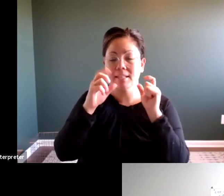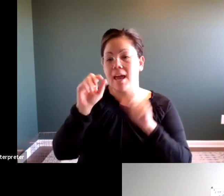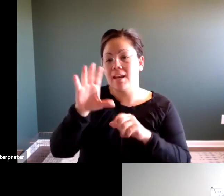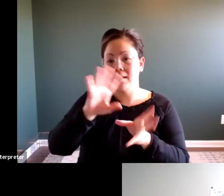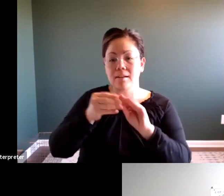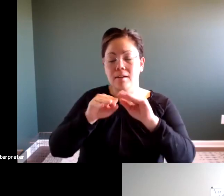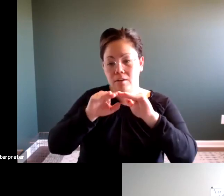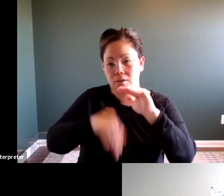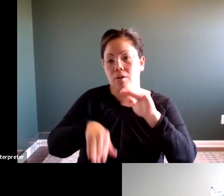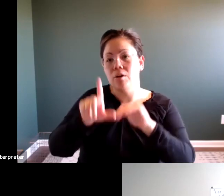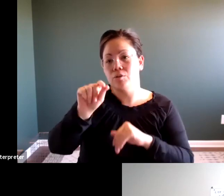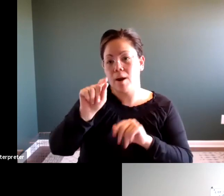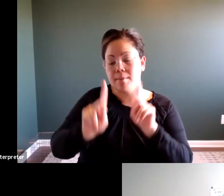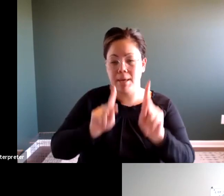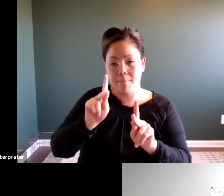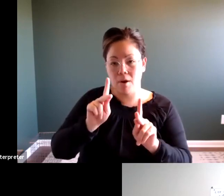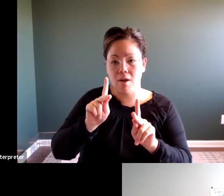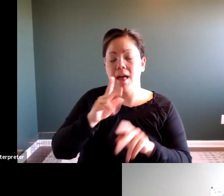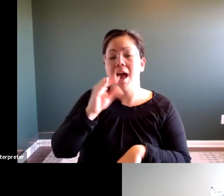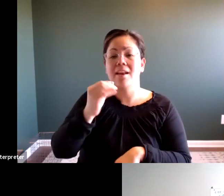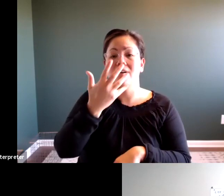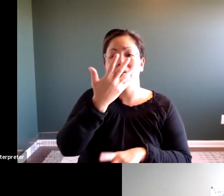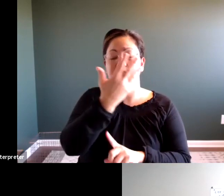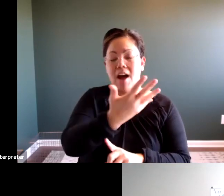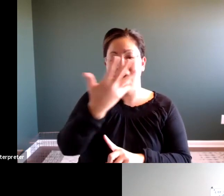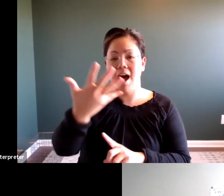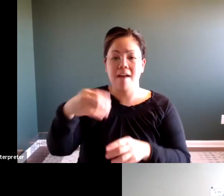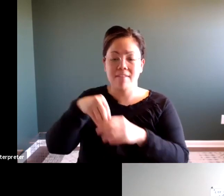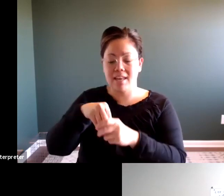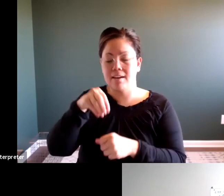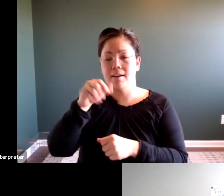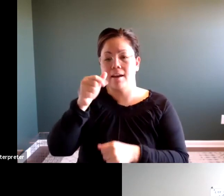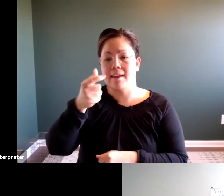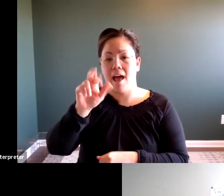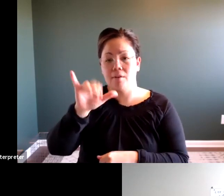and five at a time in galleries. Are there other that you would recommend?